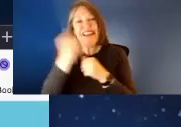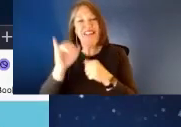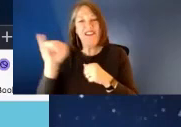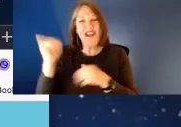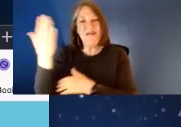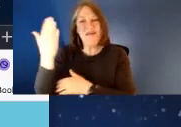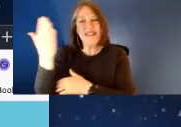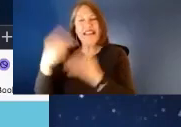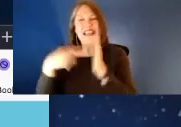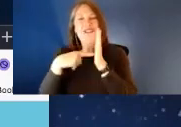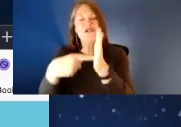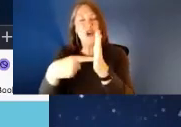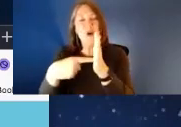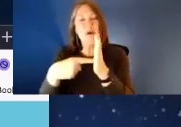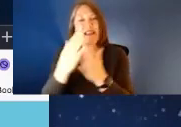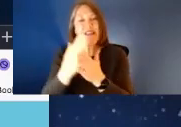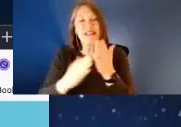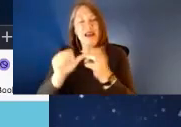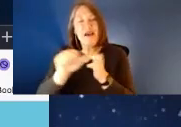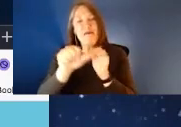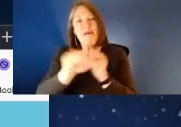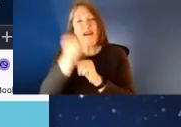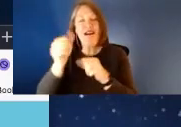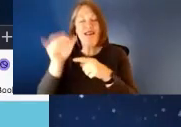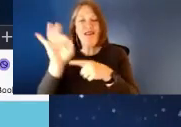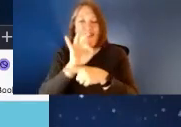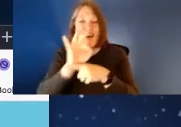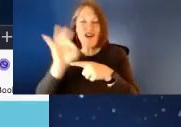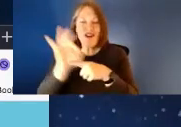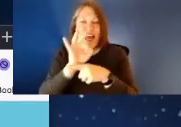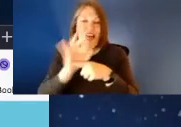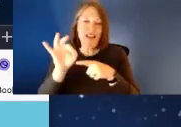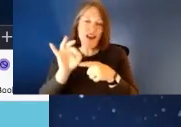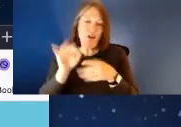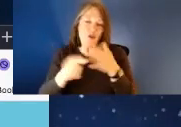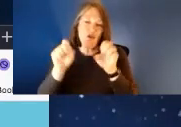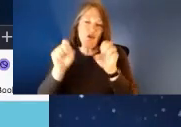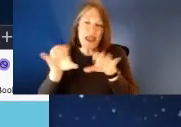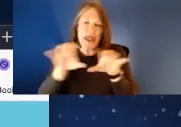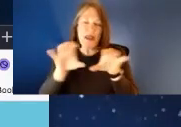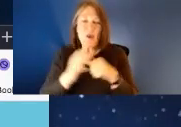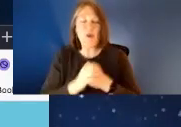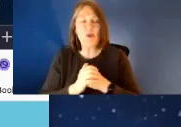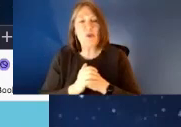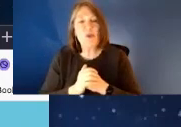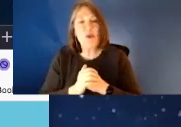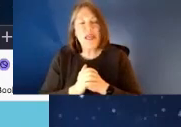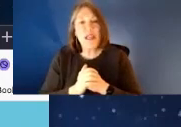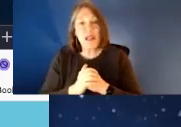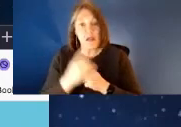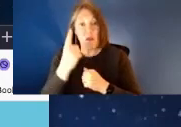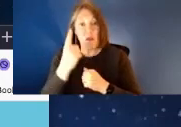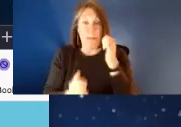showing some of the other functionality, 06:42:28 and one of the most important anyway